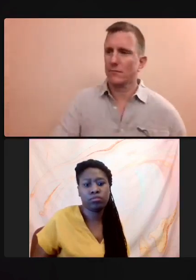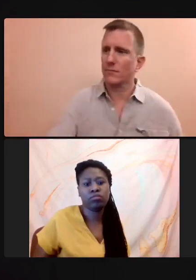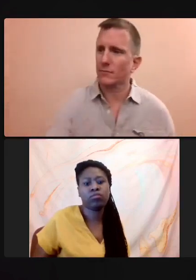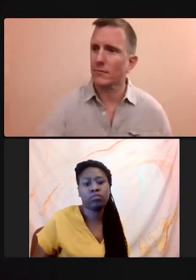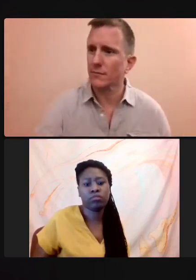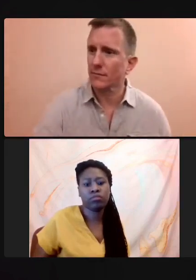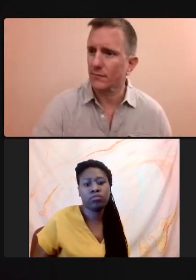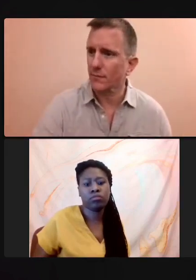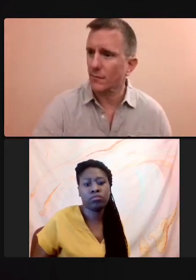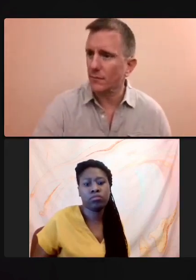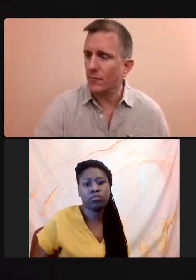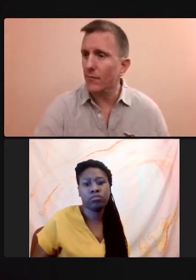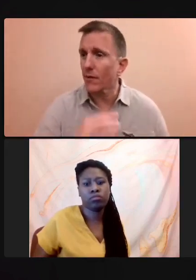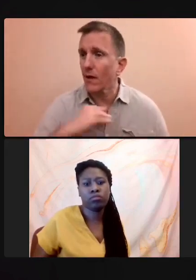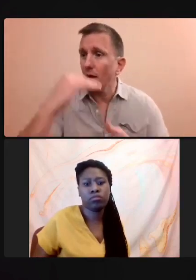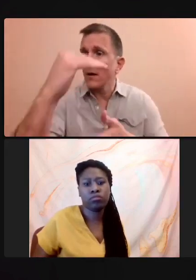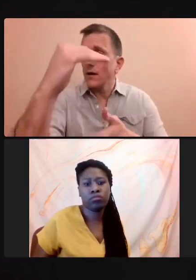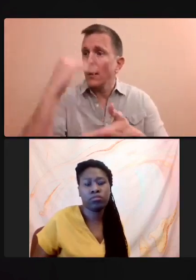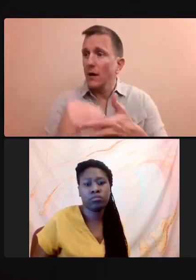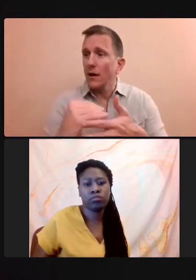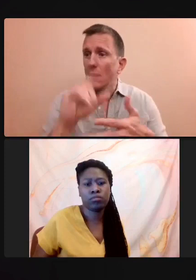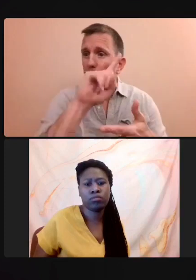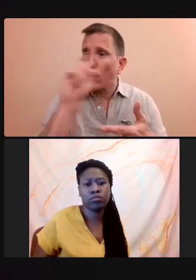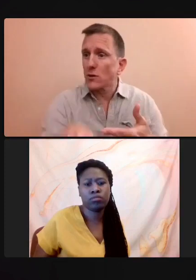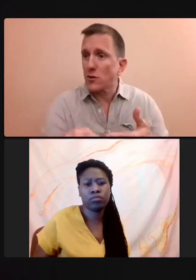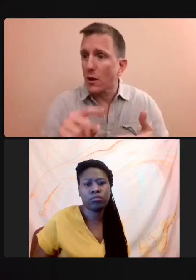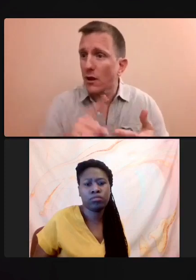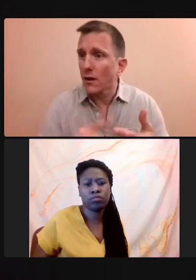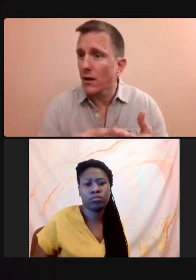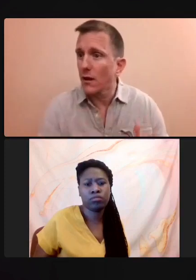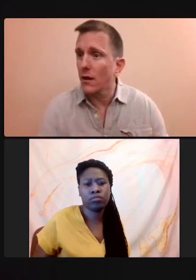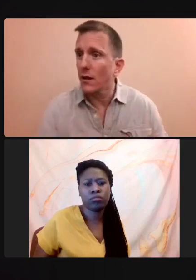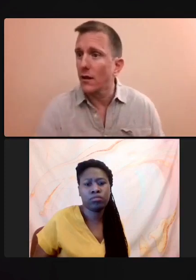for their lived experience and their linguistic experience and identity,